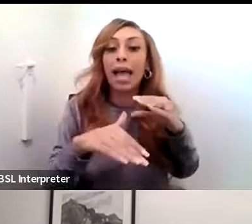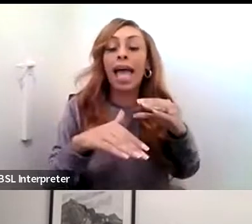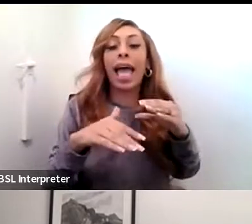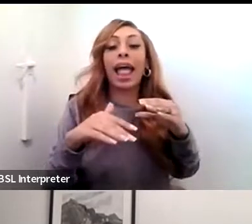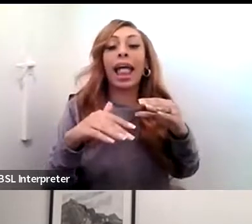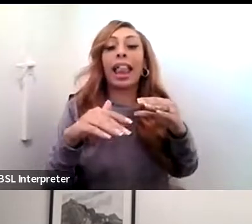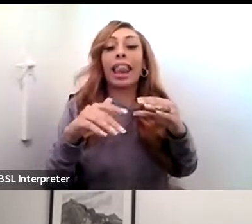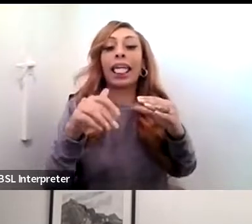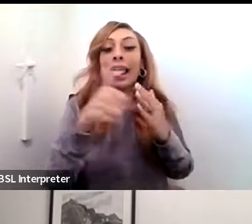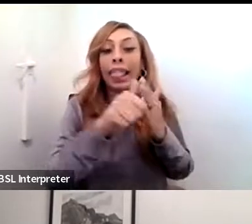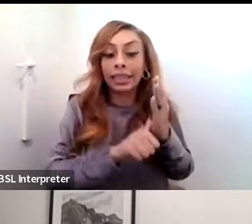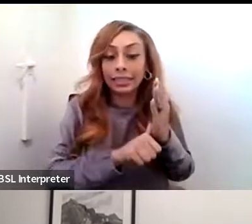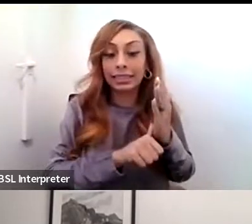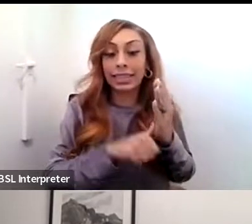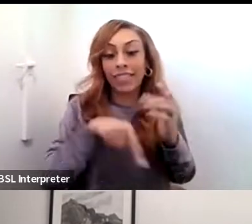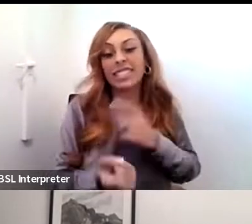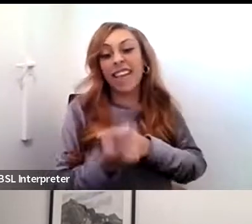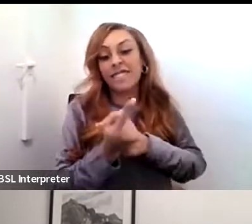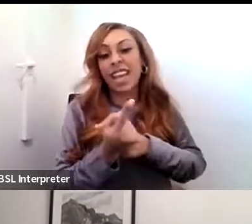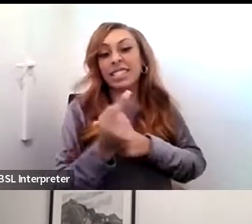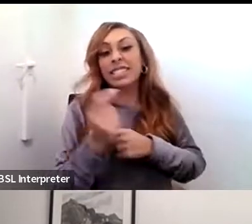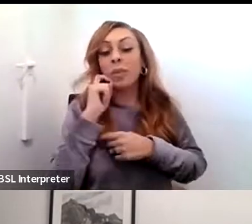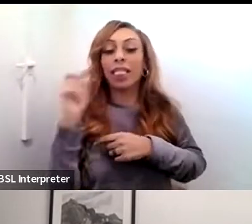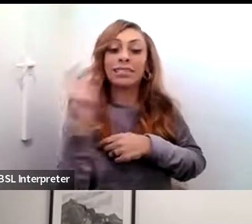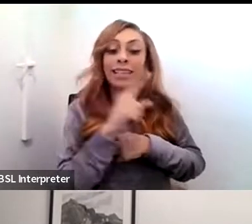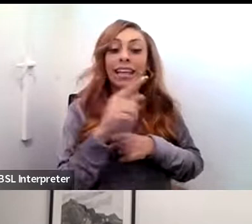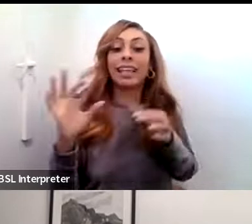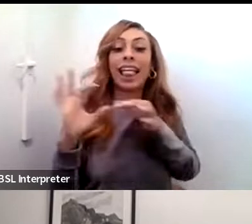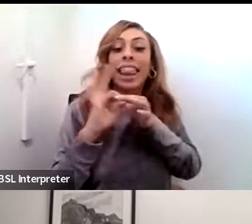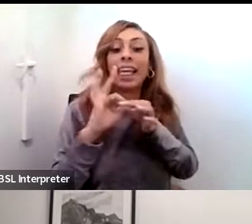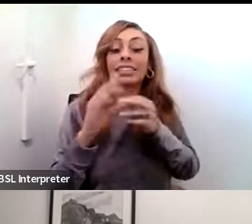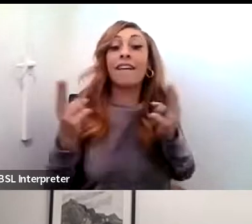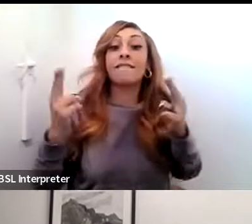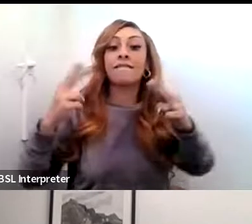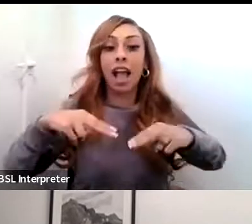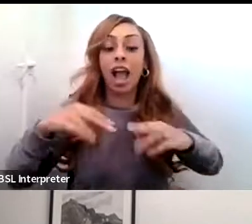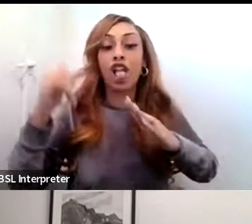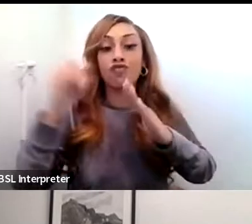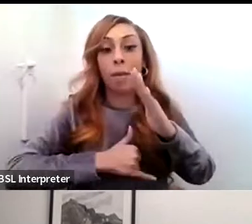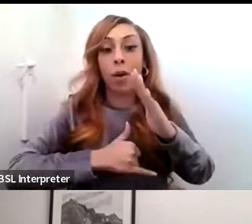for this event to send out a link to the final report, when it comes out in May.